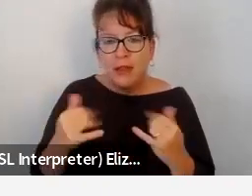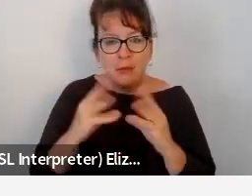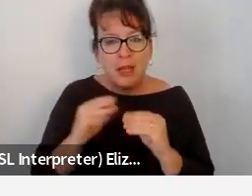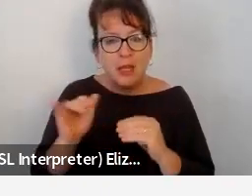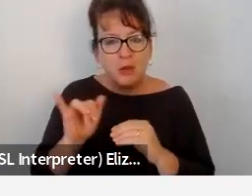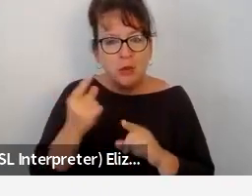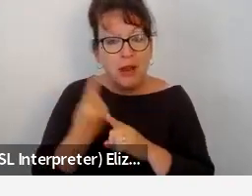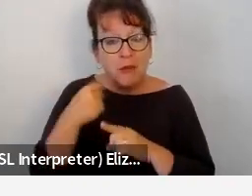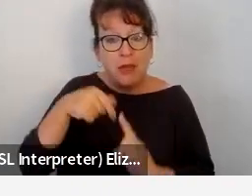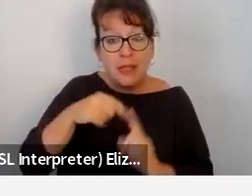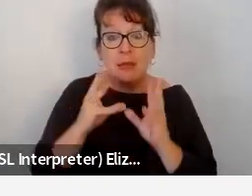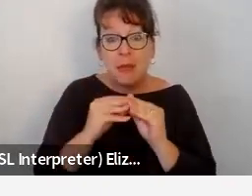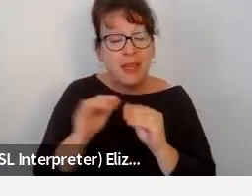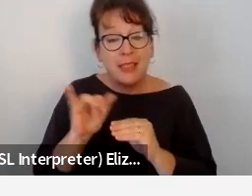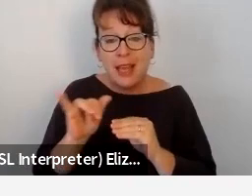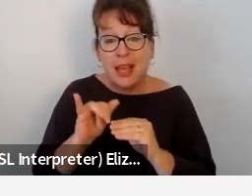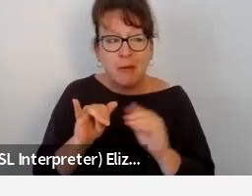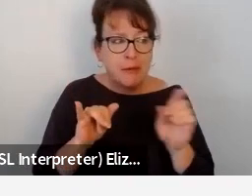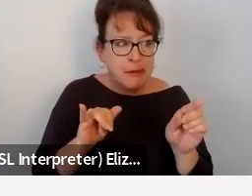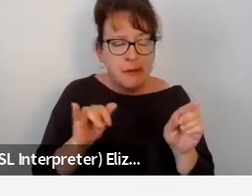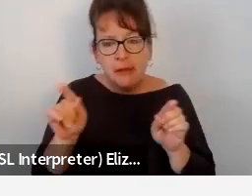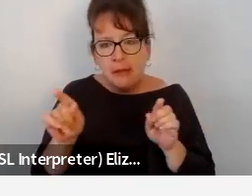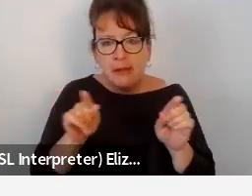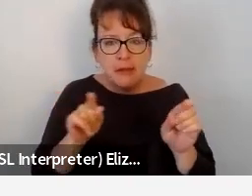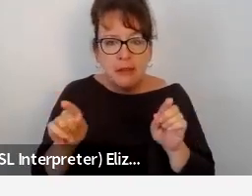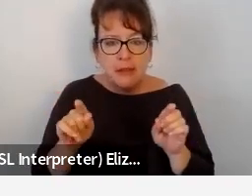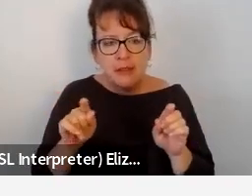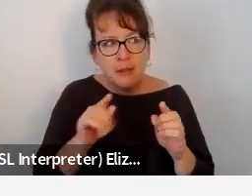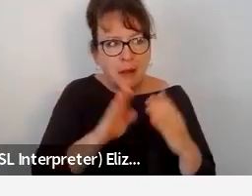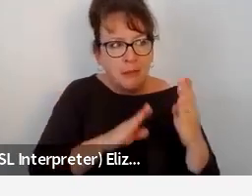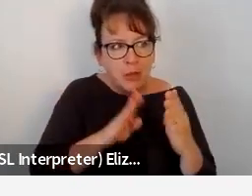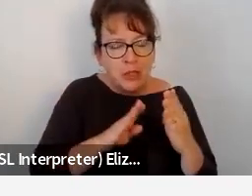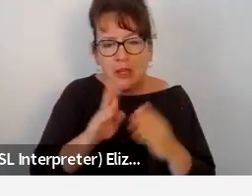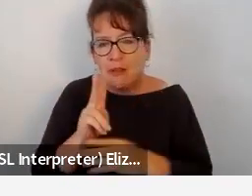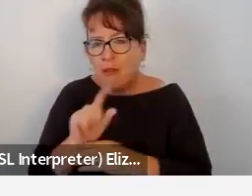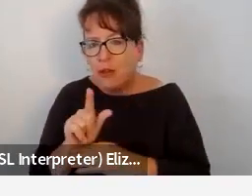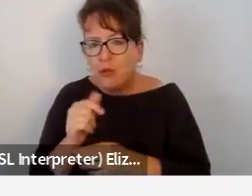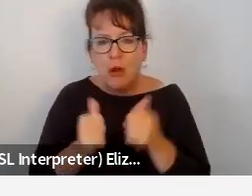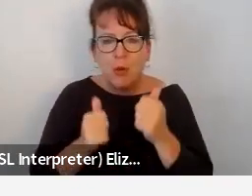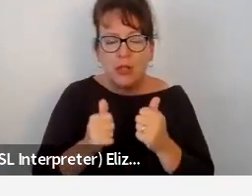we just wanted to make sure there would be a variety of other activities in a planning grant.